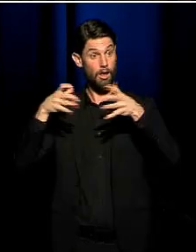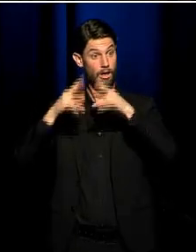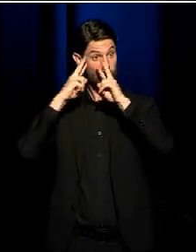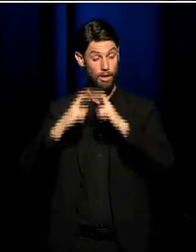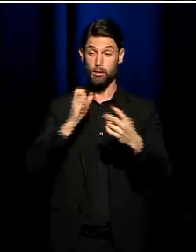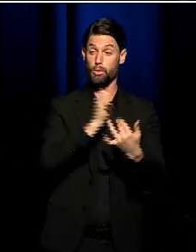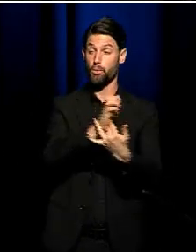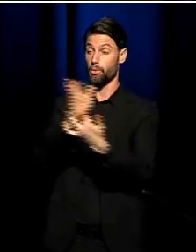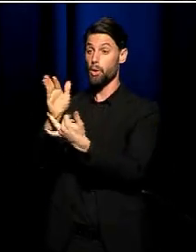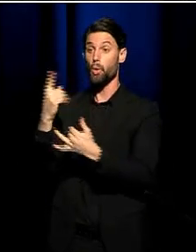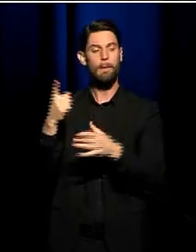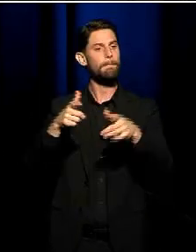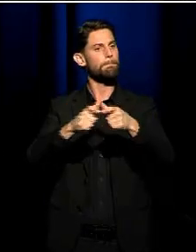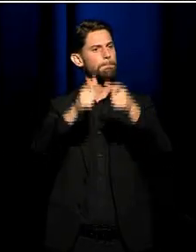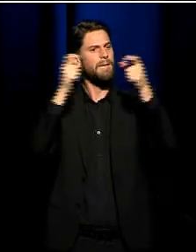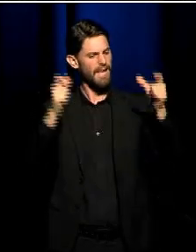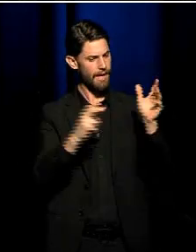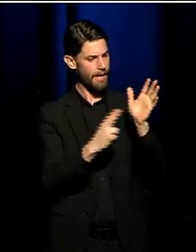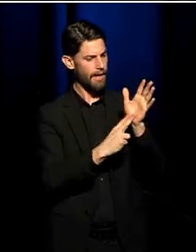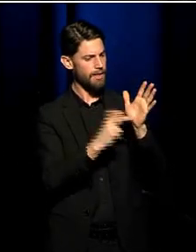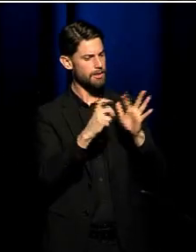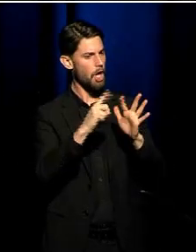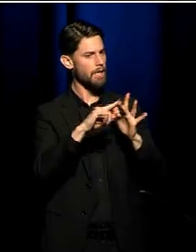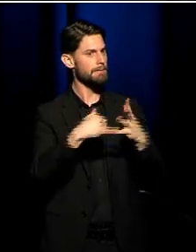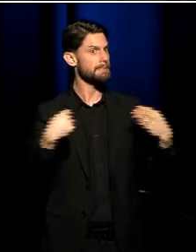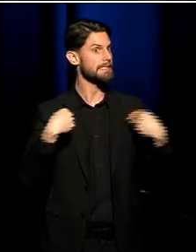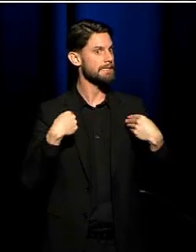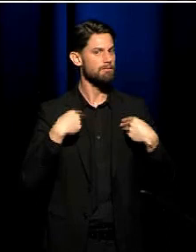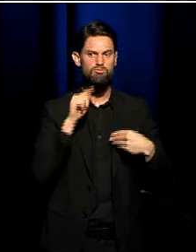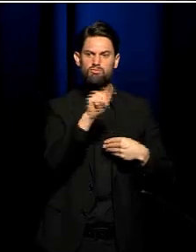providers putting them on notice that the Commission will shortly issue them